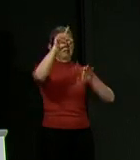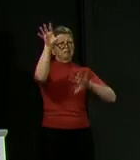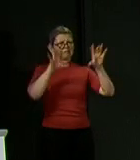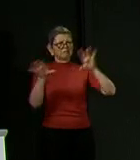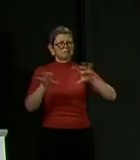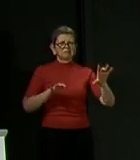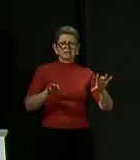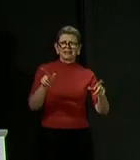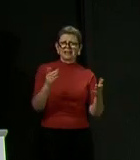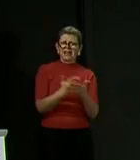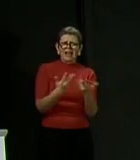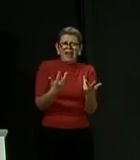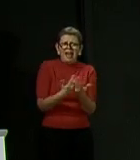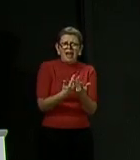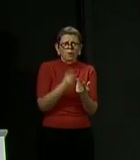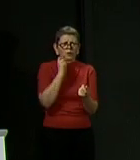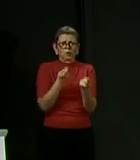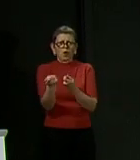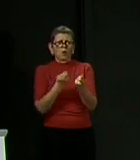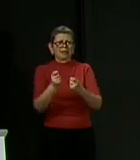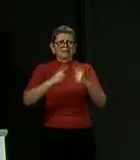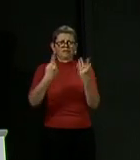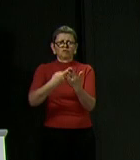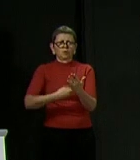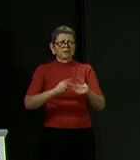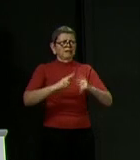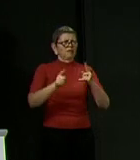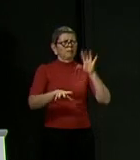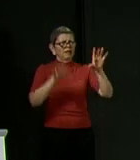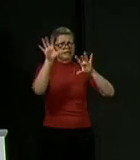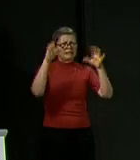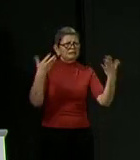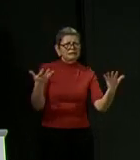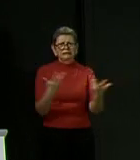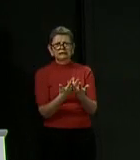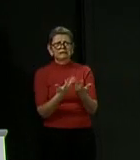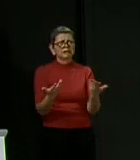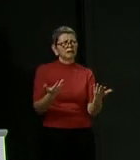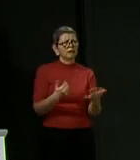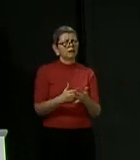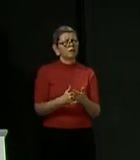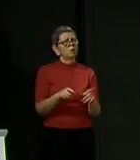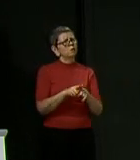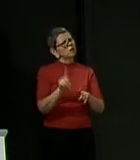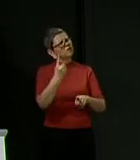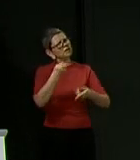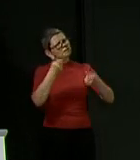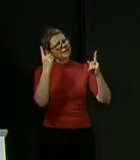work? And a question for the First Minister. The impact of this virus is going to go on